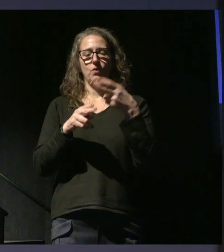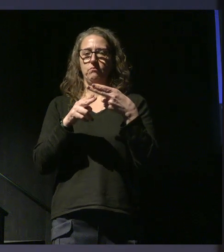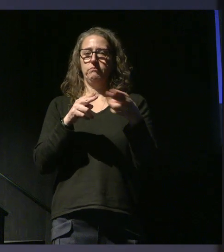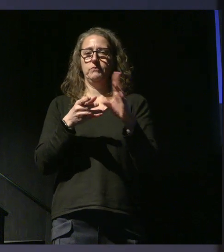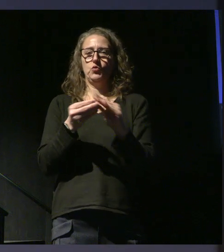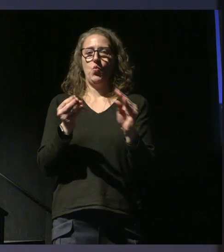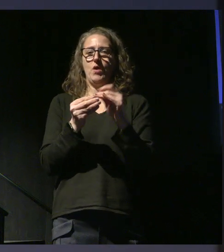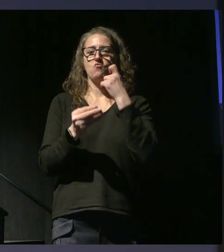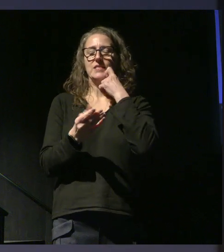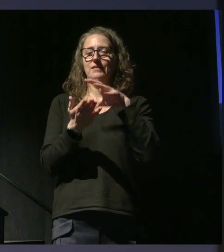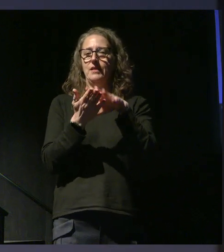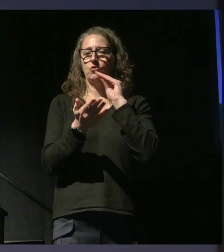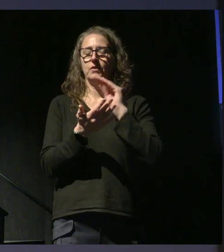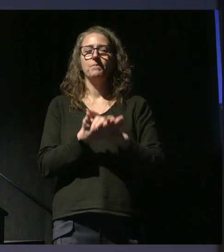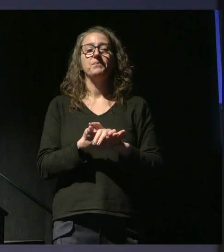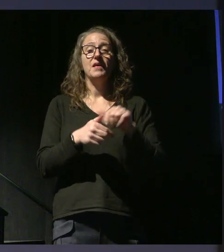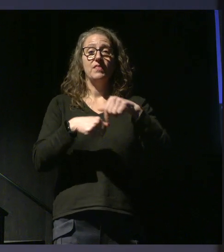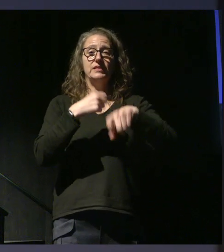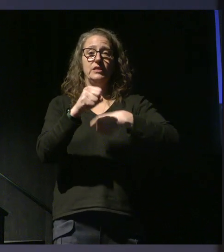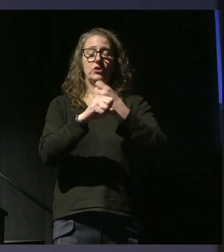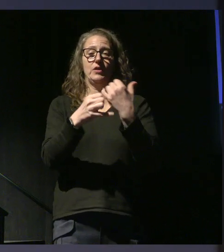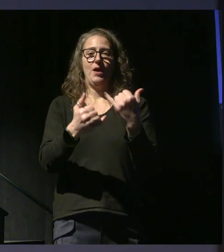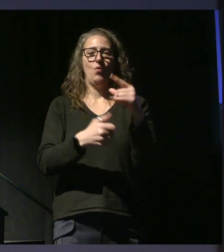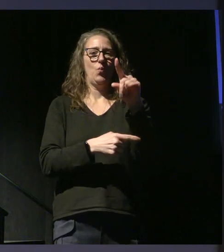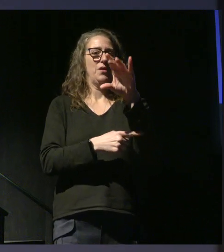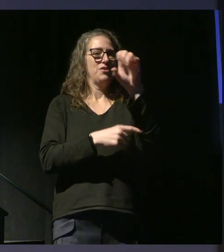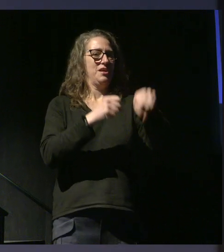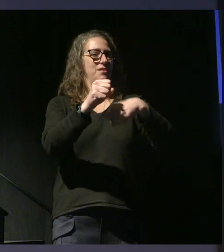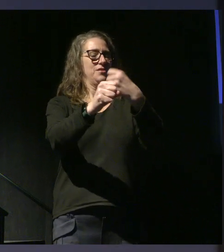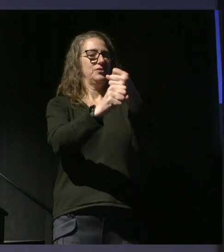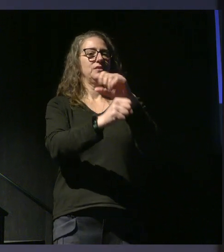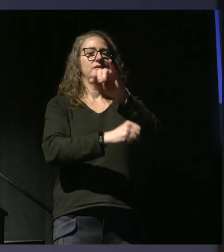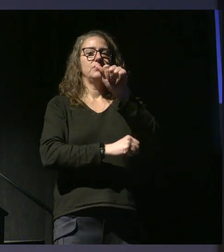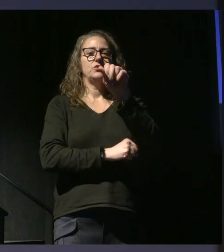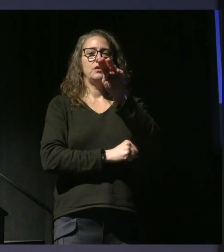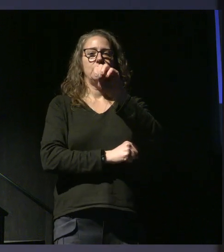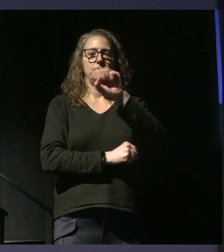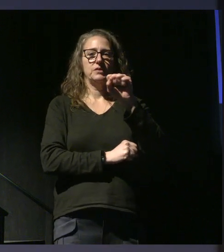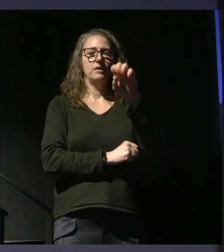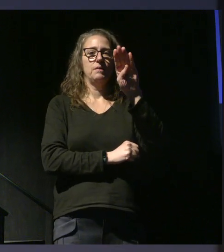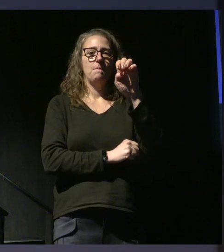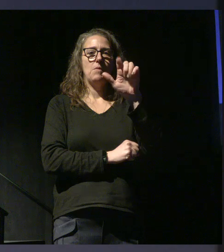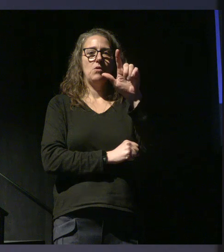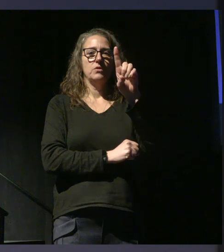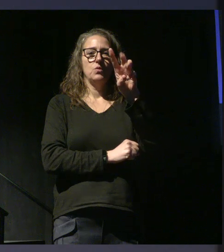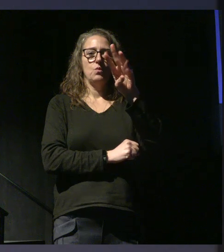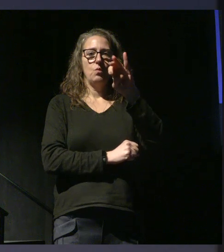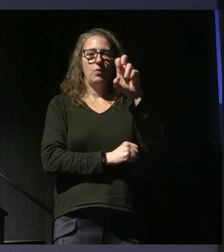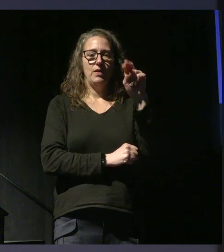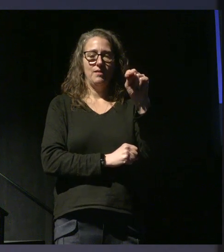This year marks the centennial of James Baldwin. As many of you know, he was born a hundred years ago.